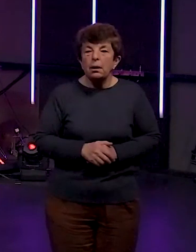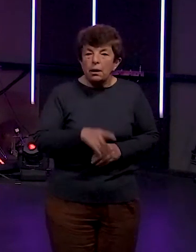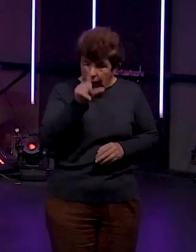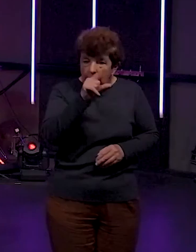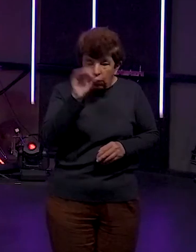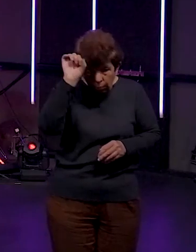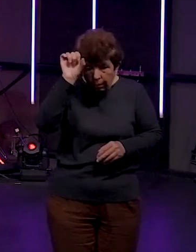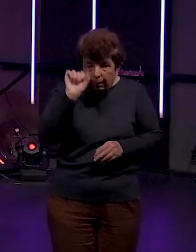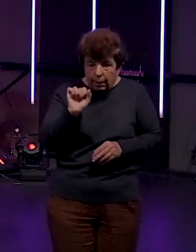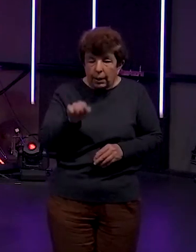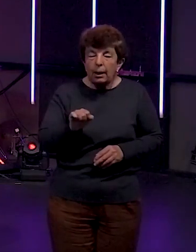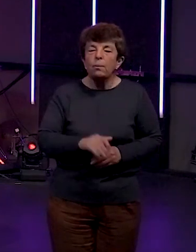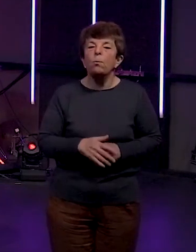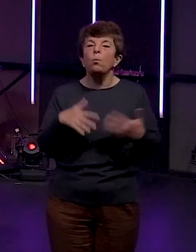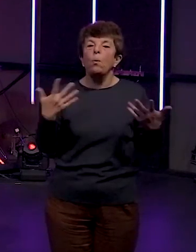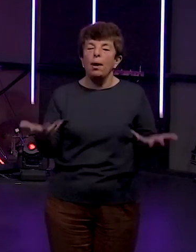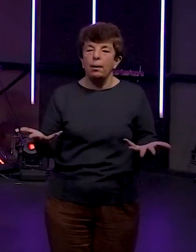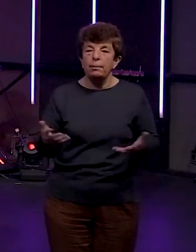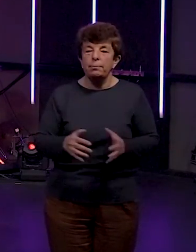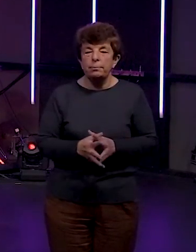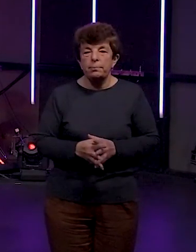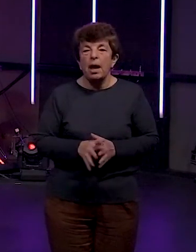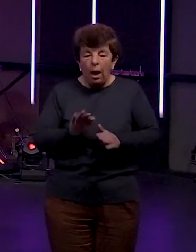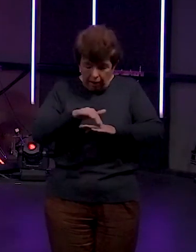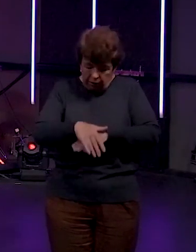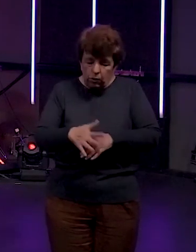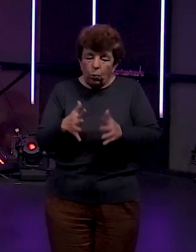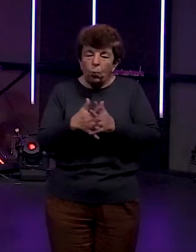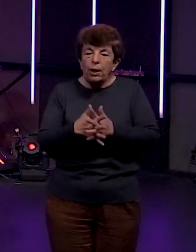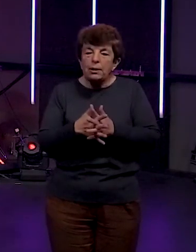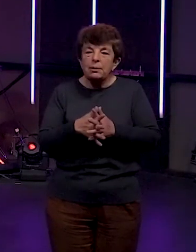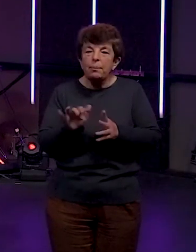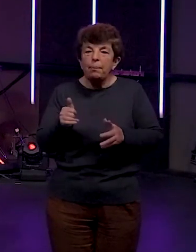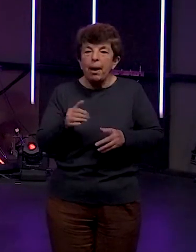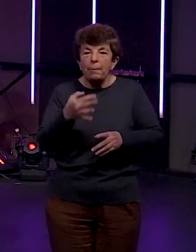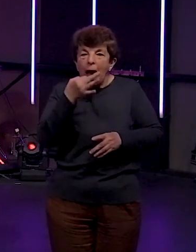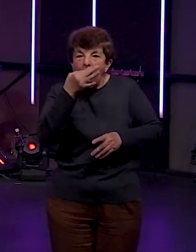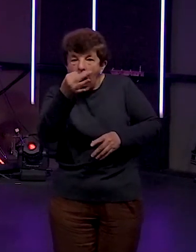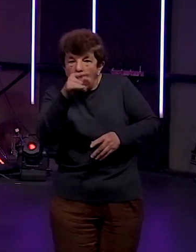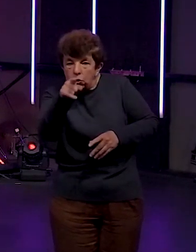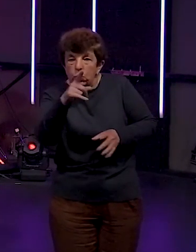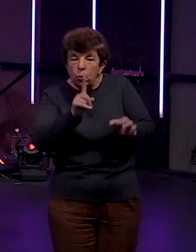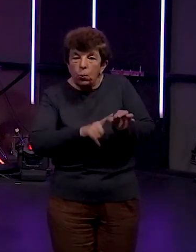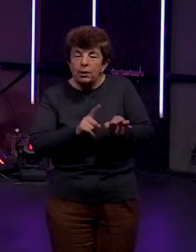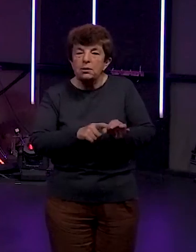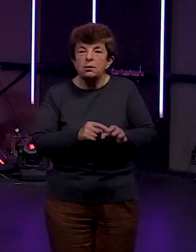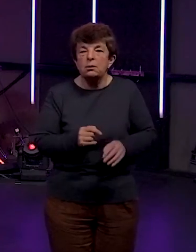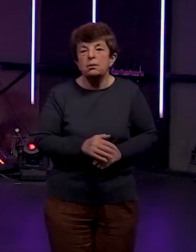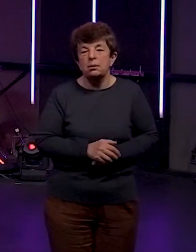Well over the weeks ahead we might even ask you that question whether you have